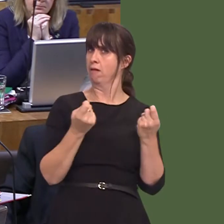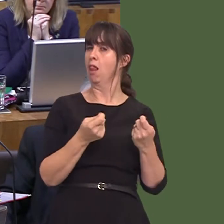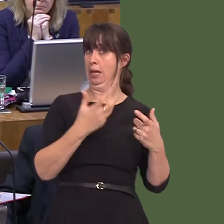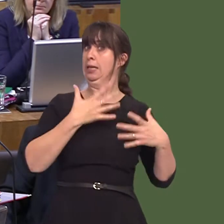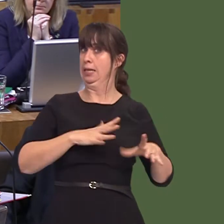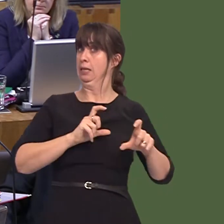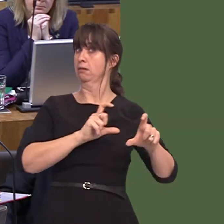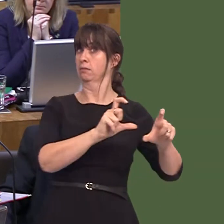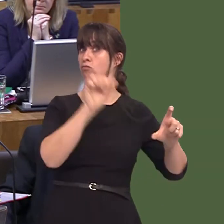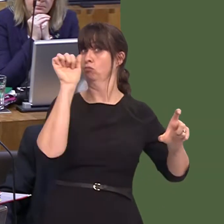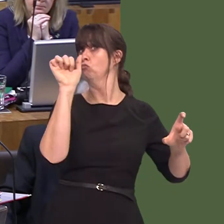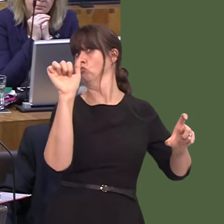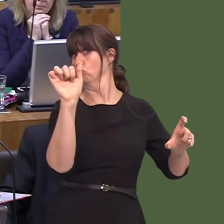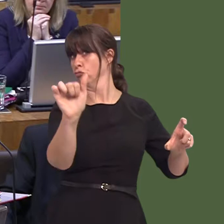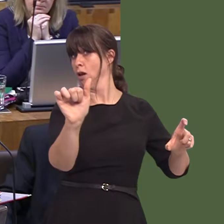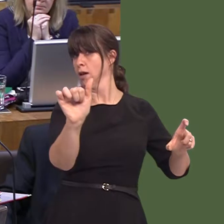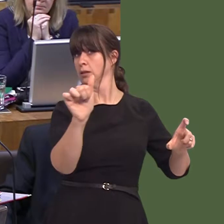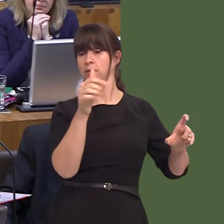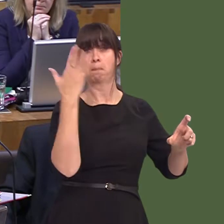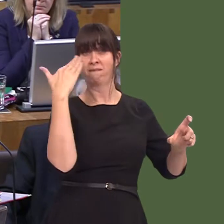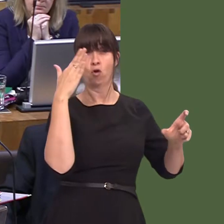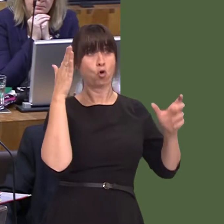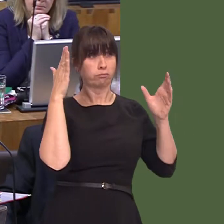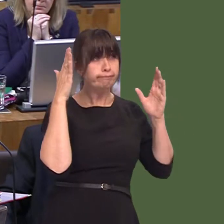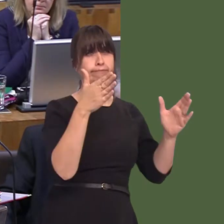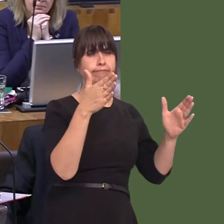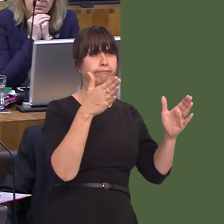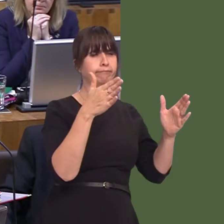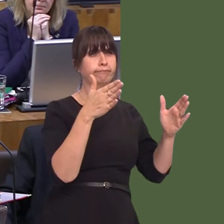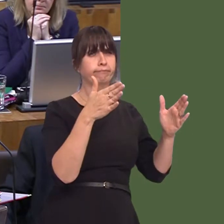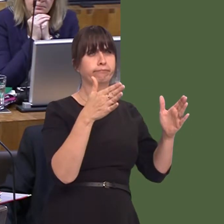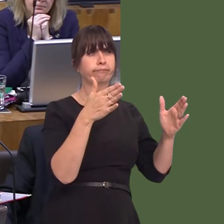He is right to say that, certainly, the experience that I had at the start of the last decade